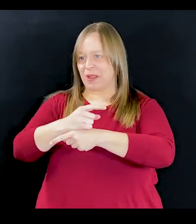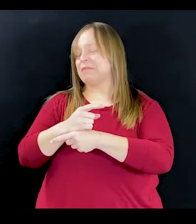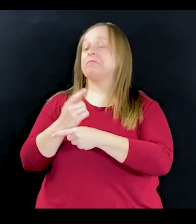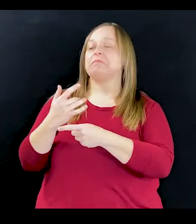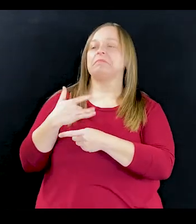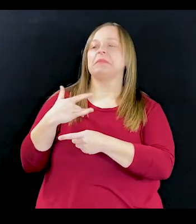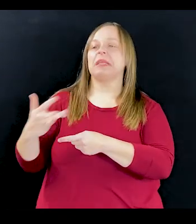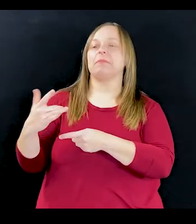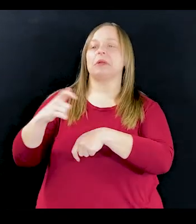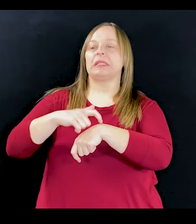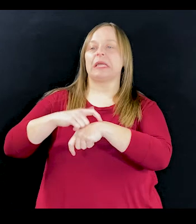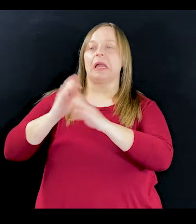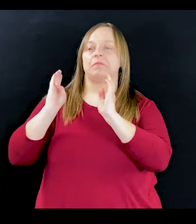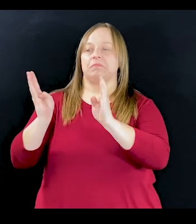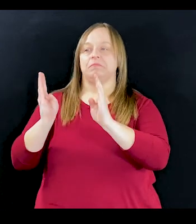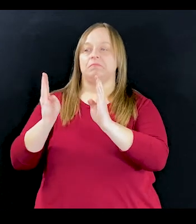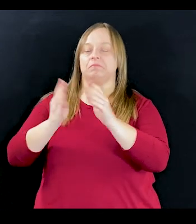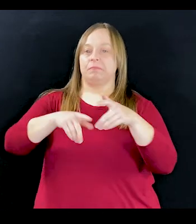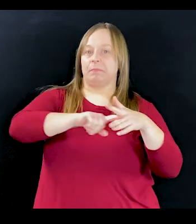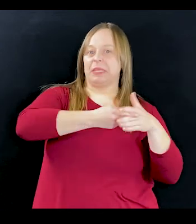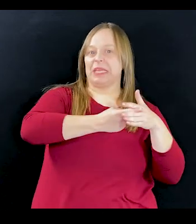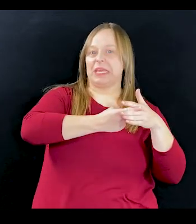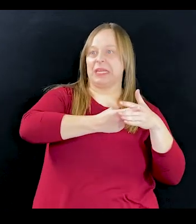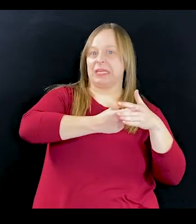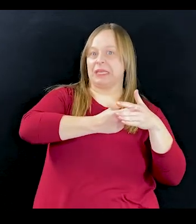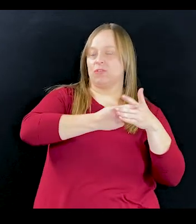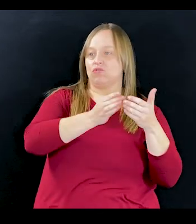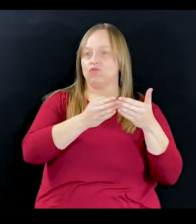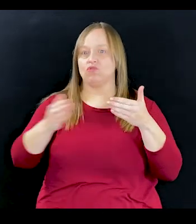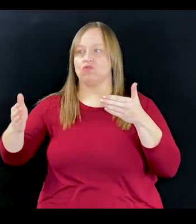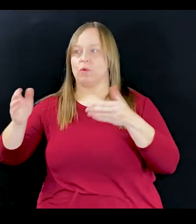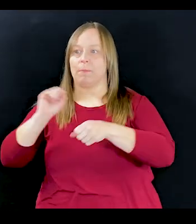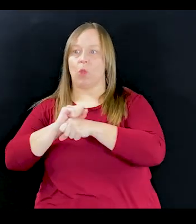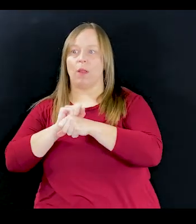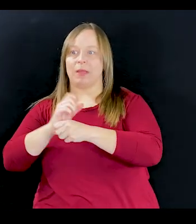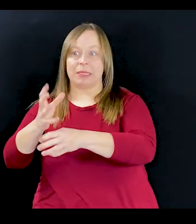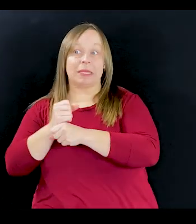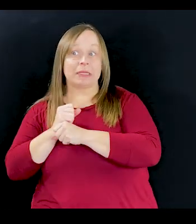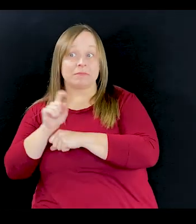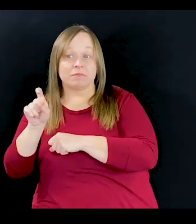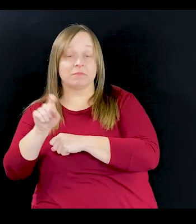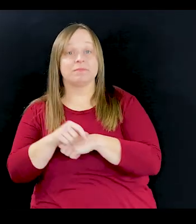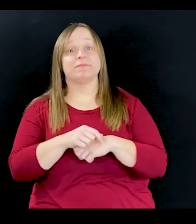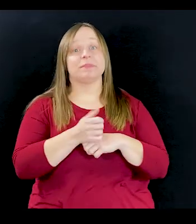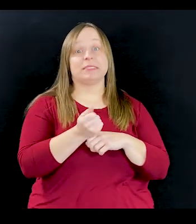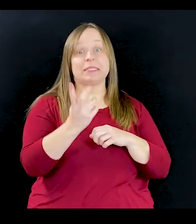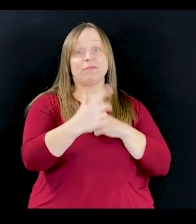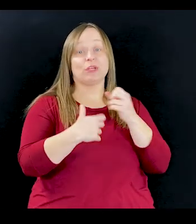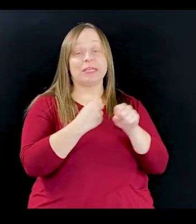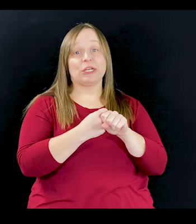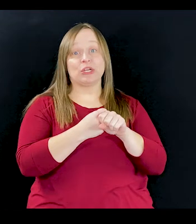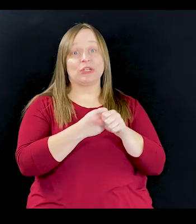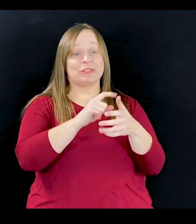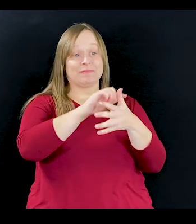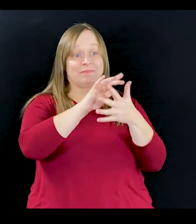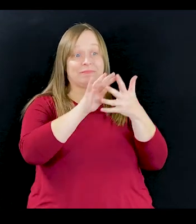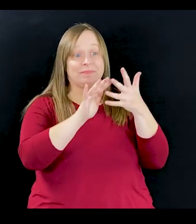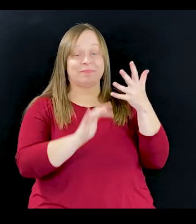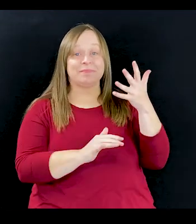What is the general time frame from beginning to employment? It can take several years to be honest.